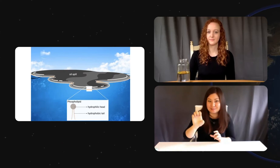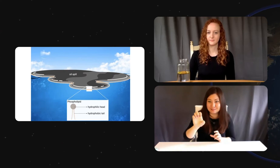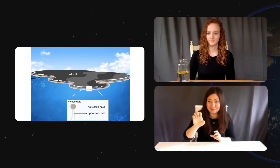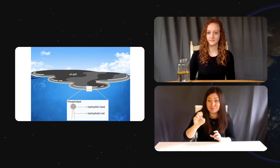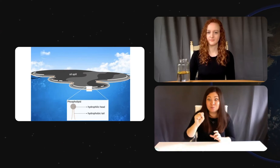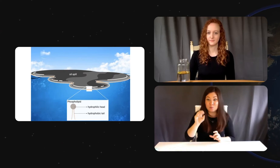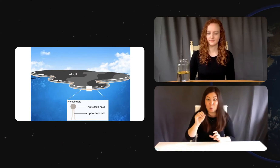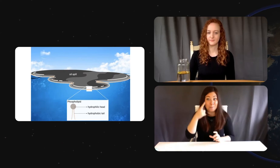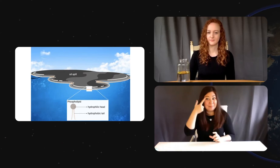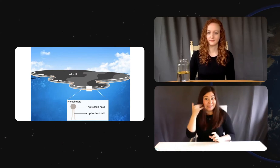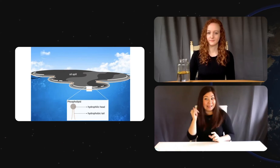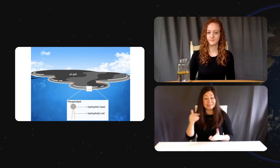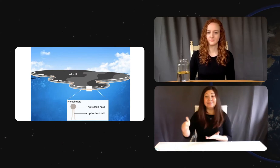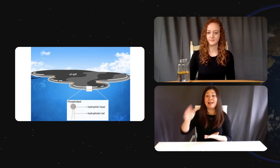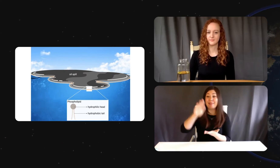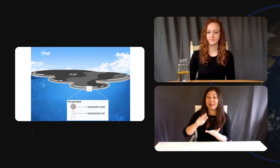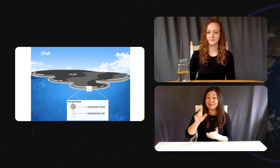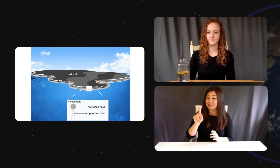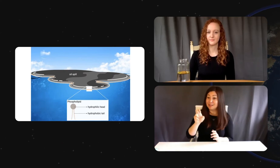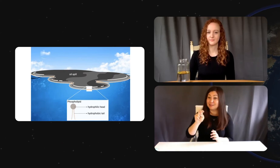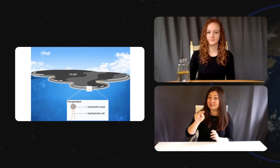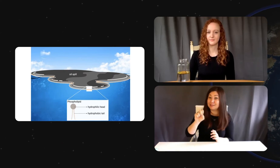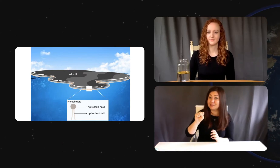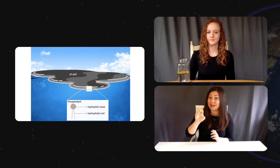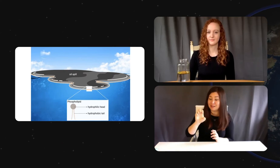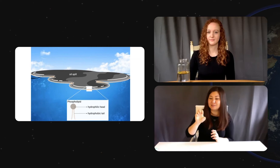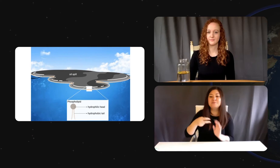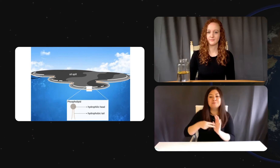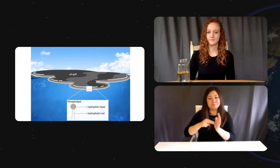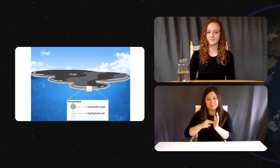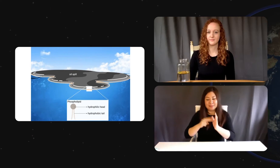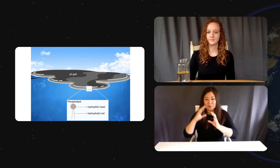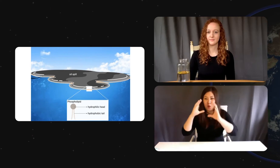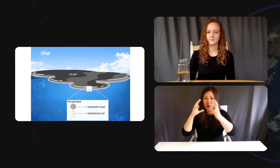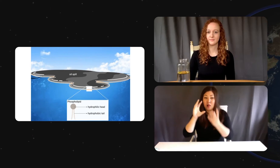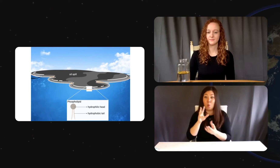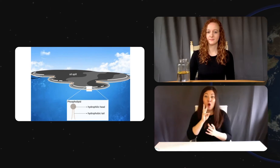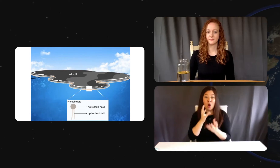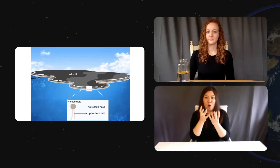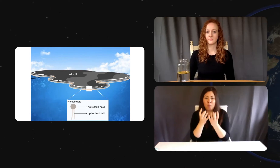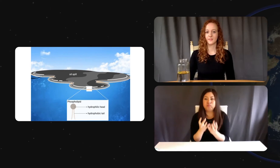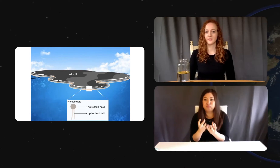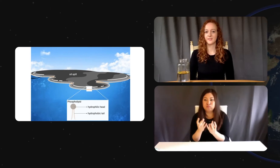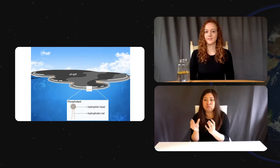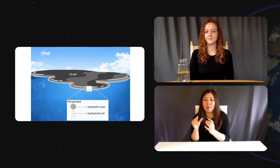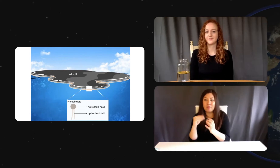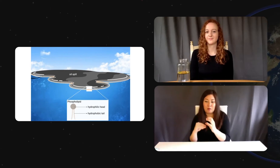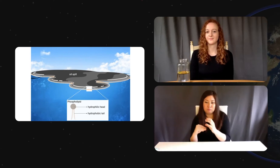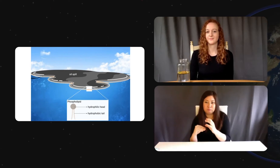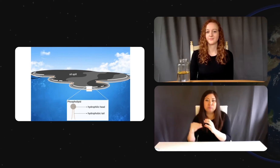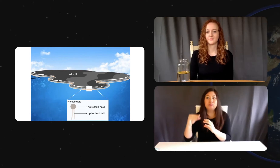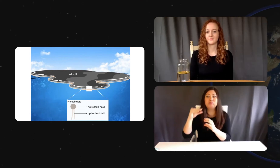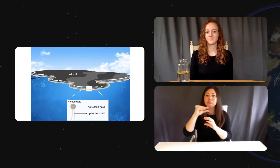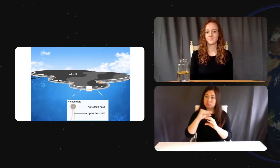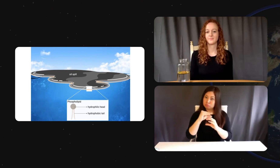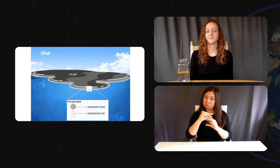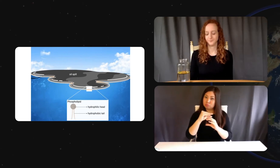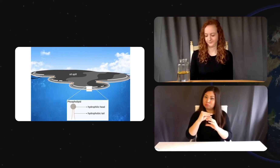Water is also denser. Oil, being less dense than water, floats on top.